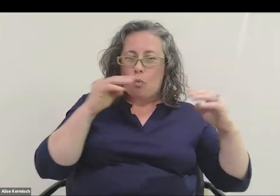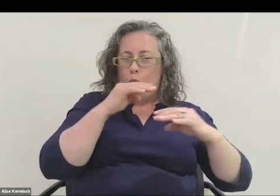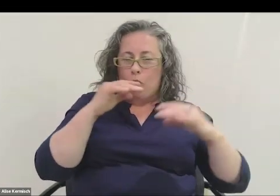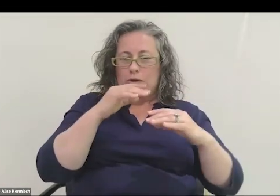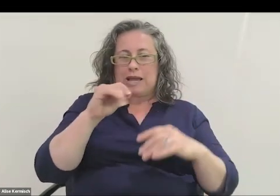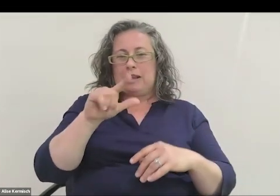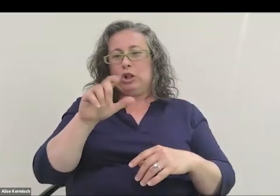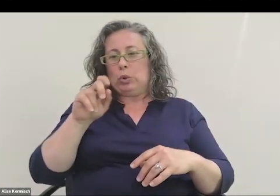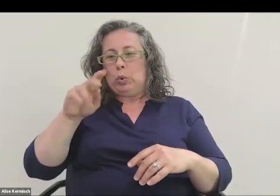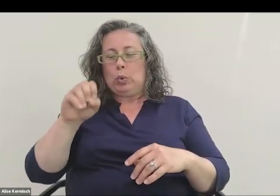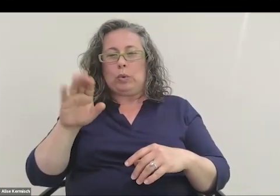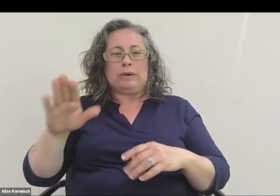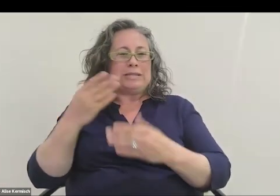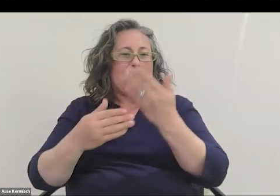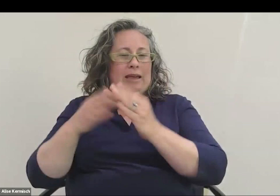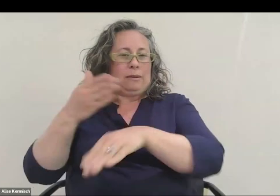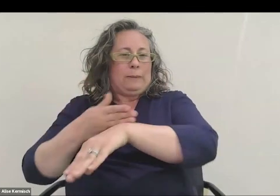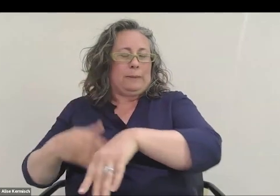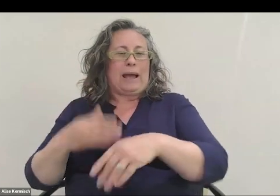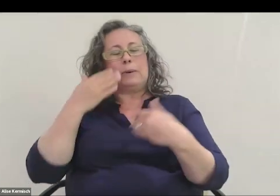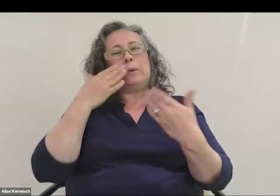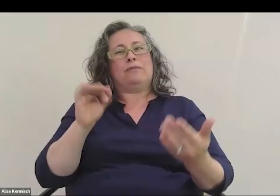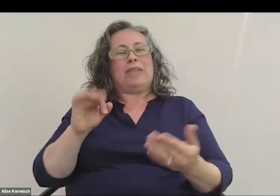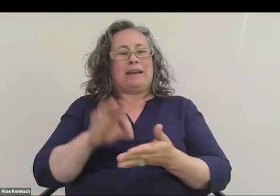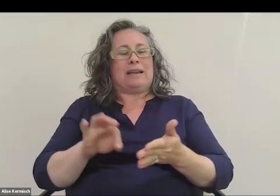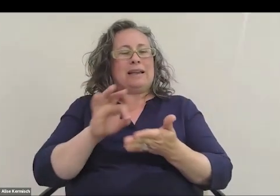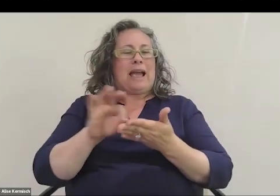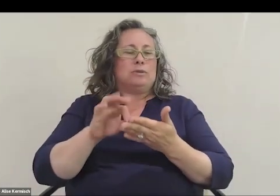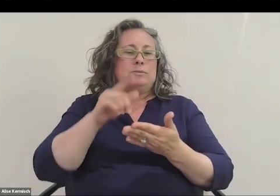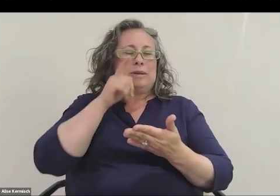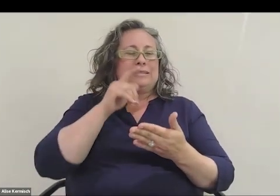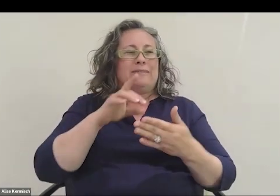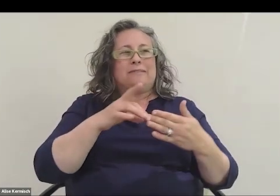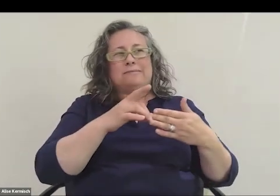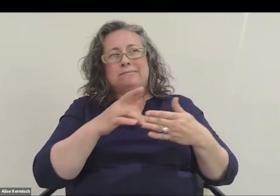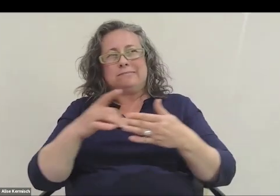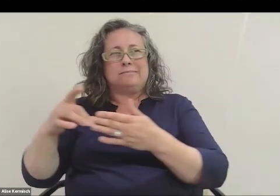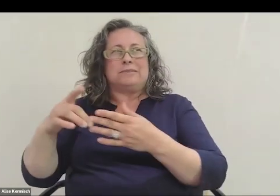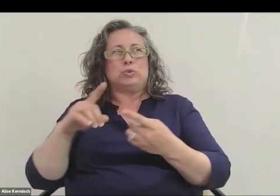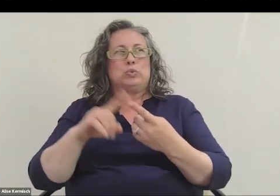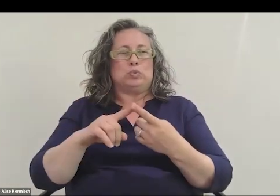just because the seamless transition into the technology, people do adapt.